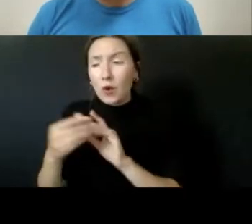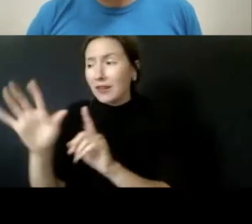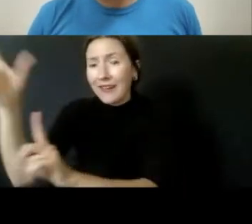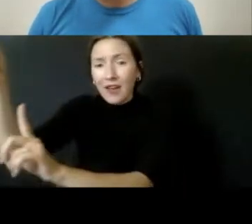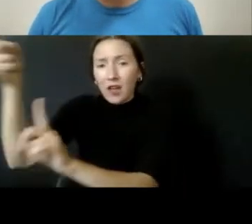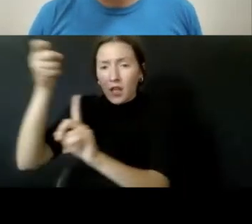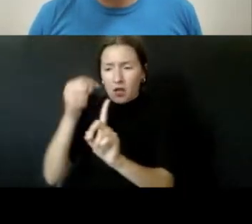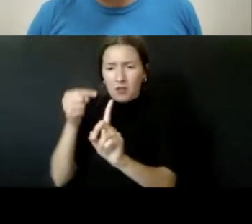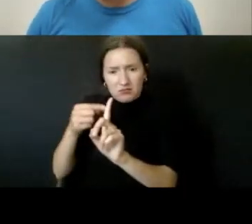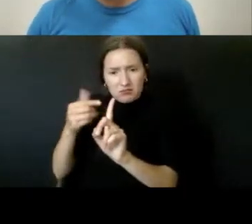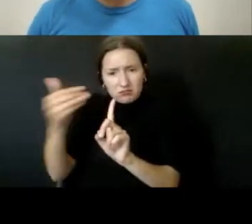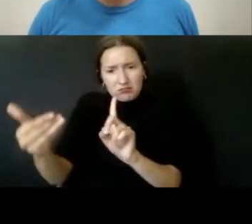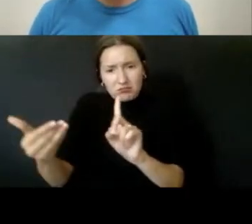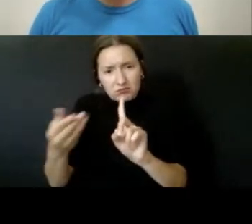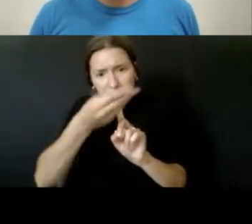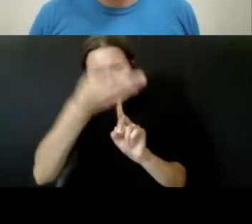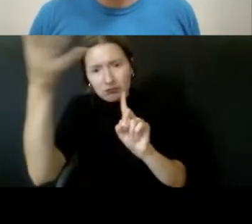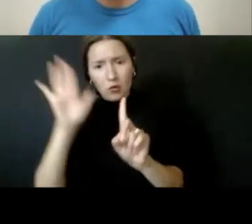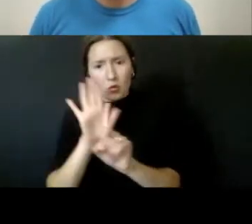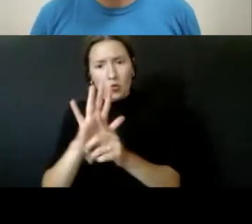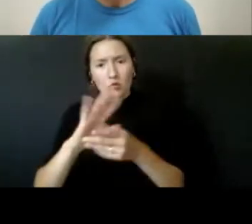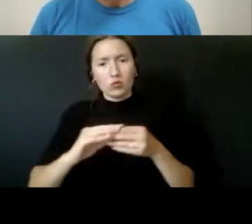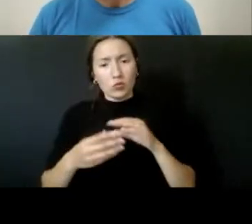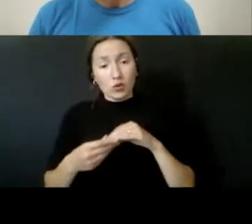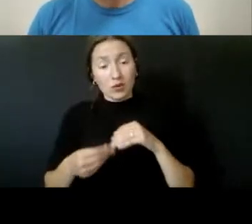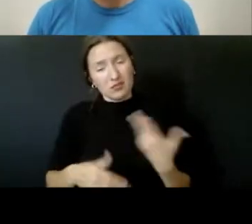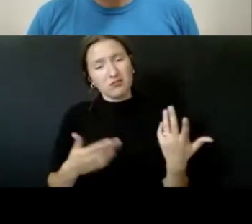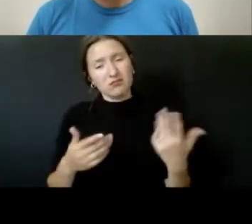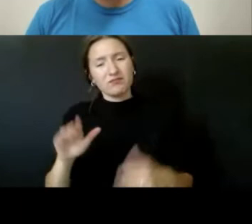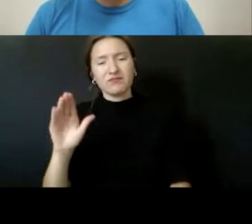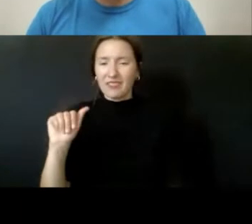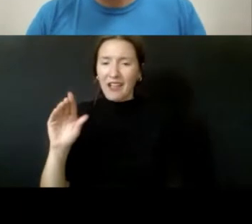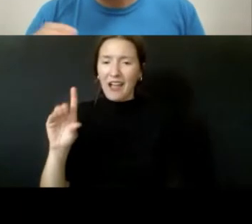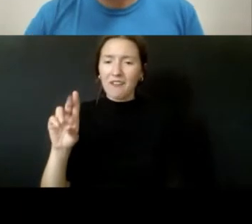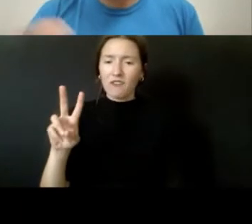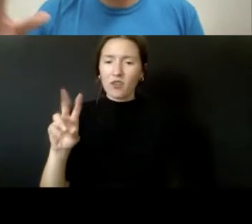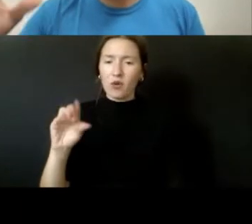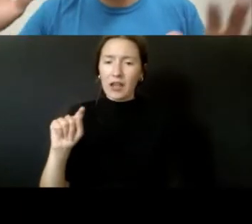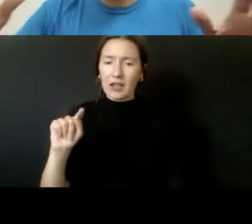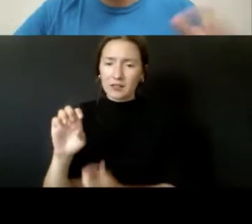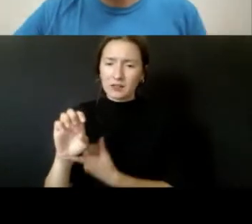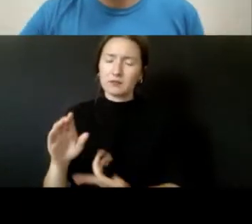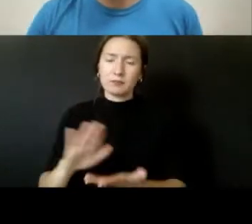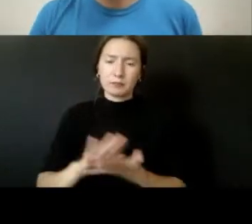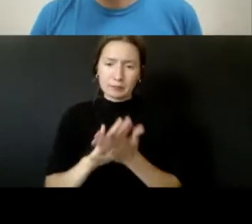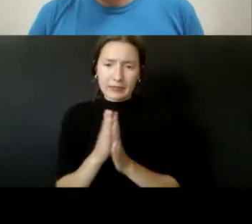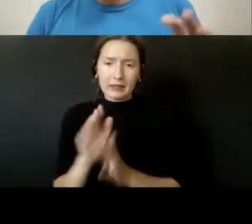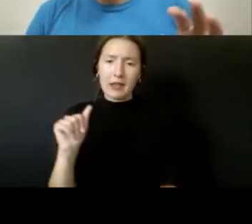these slides take the primer get the videos from this session share them with team share them with